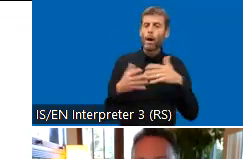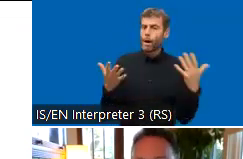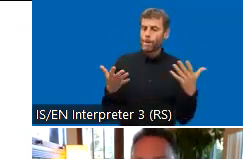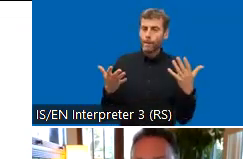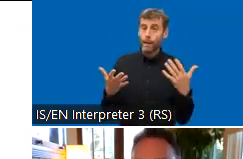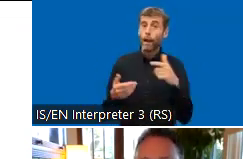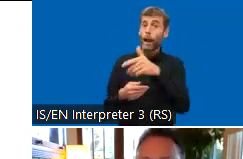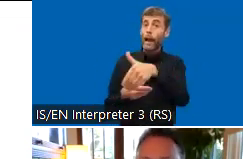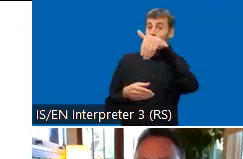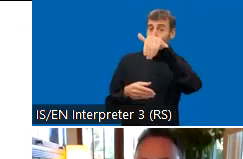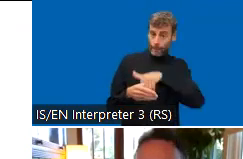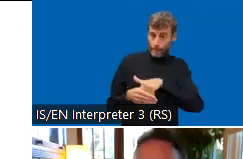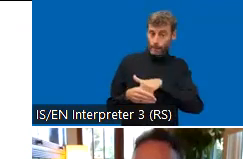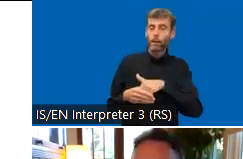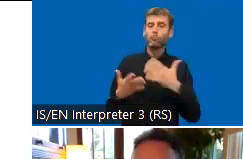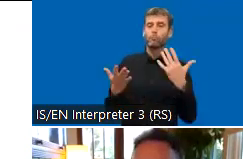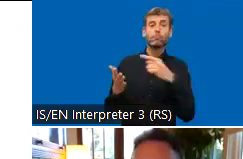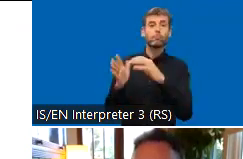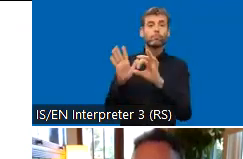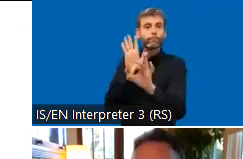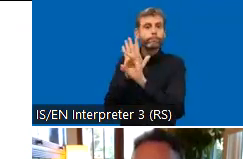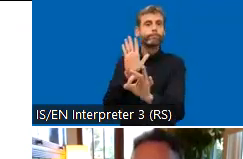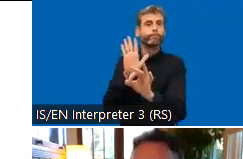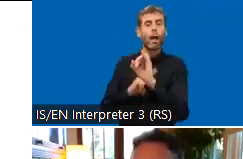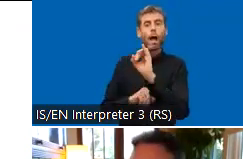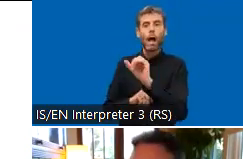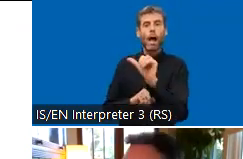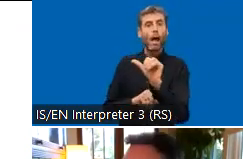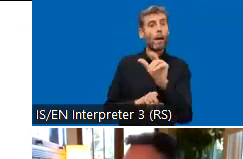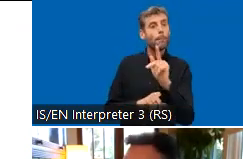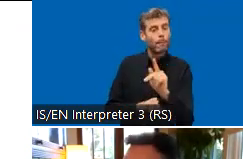certifications, and therefore strengthening the accessibility community in Europe.